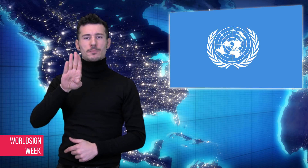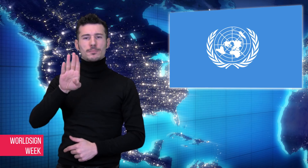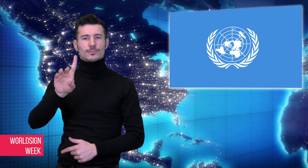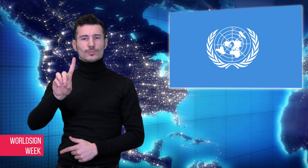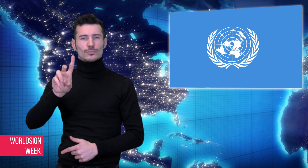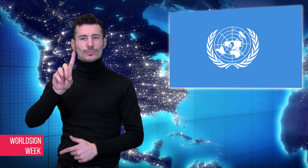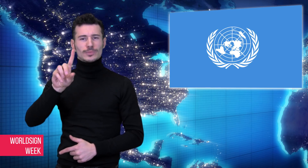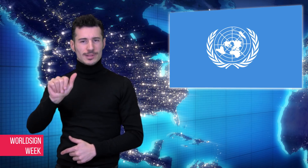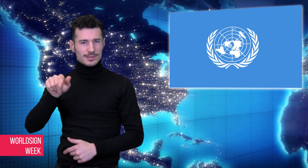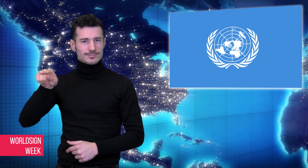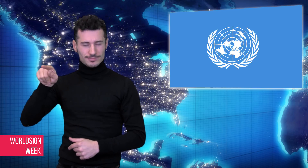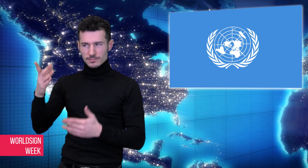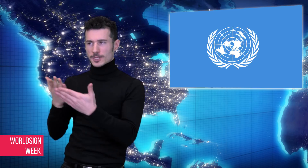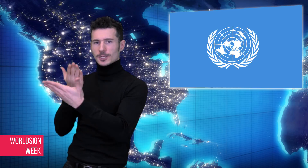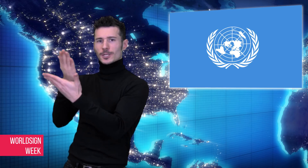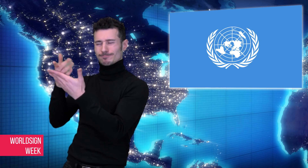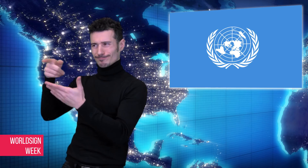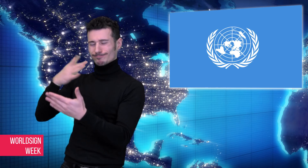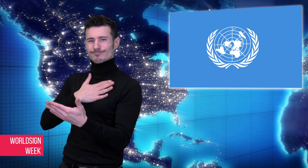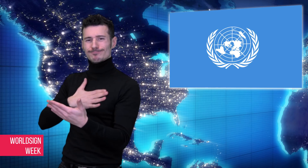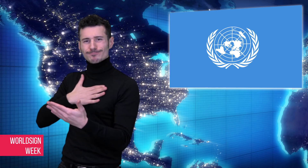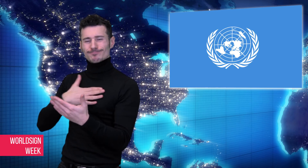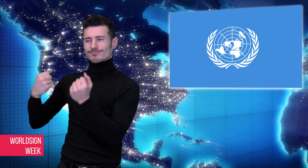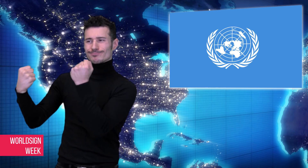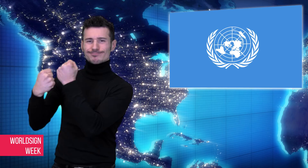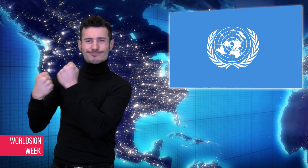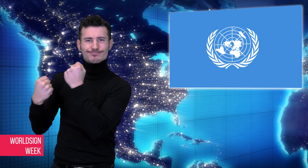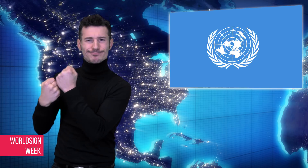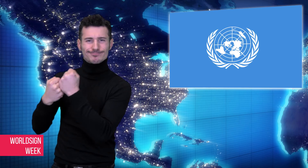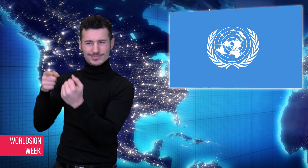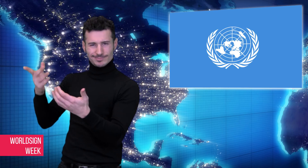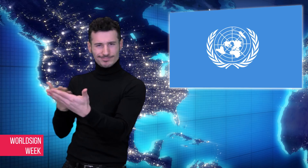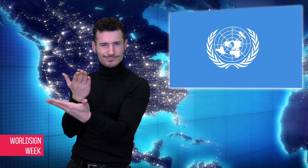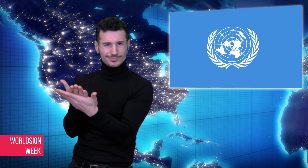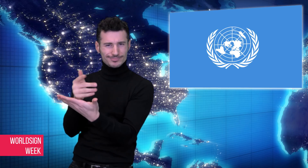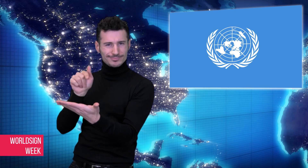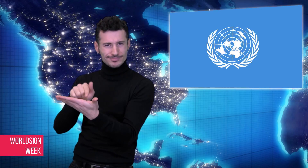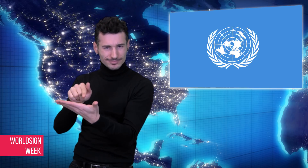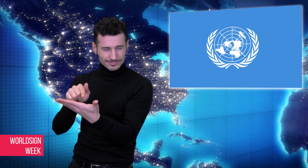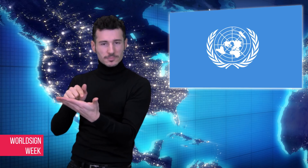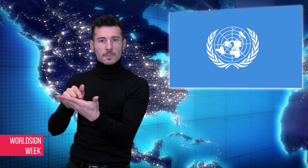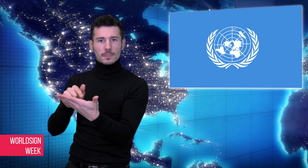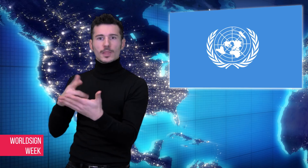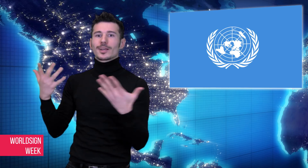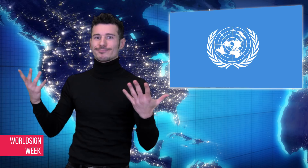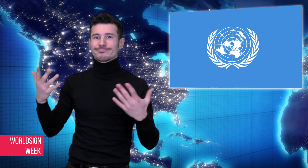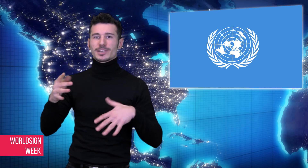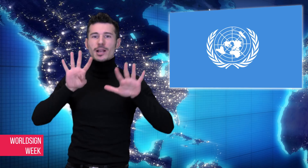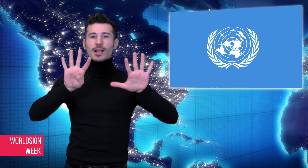resolution was co-sponsored and adopted